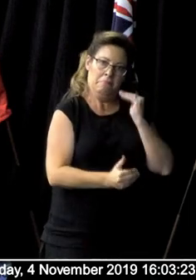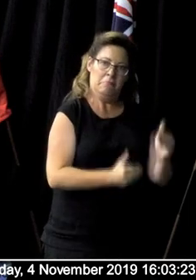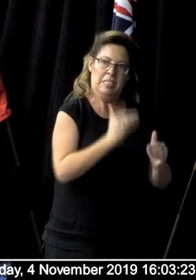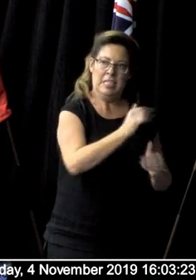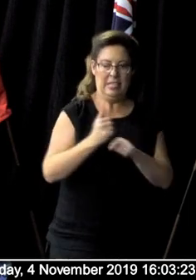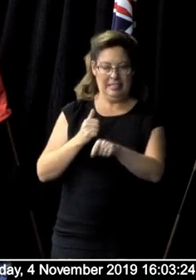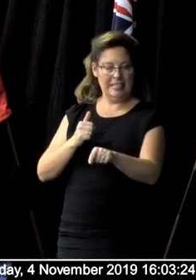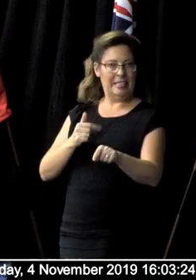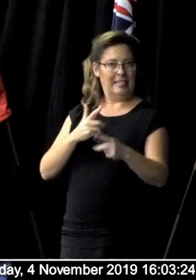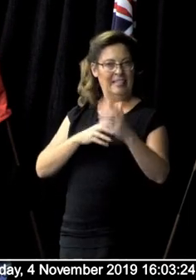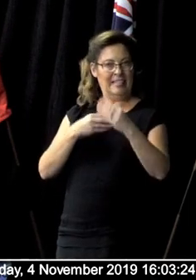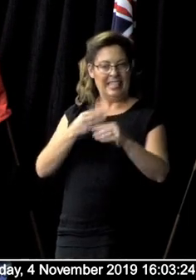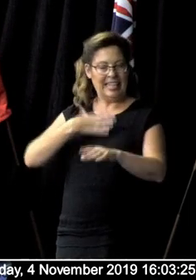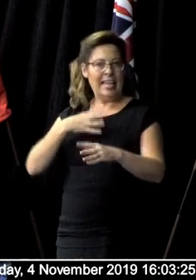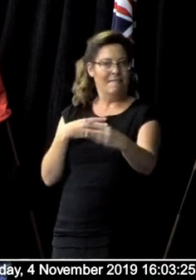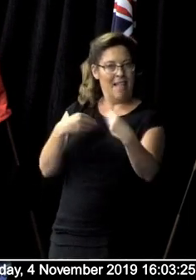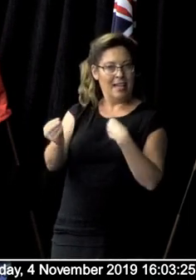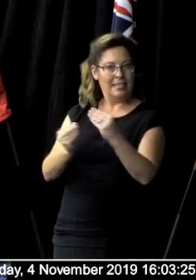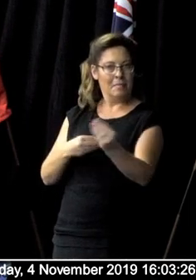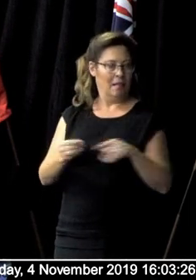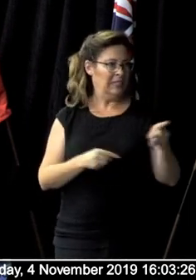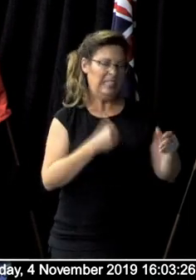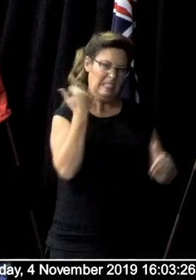will be kind of accommodated.